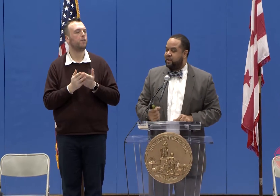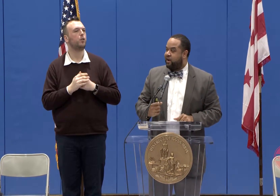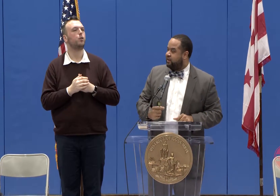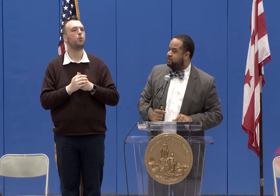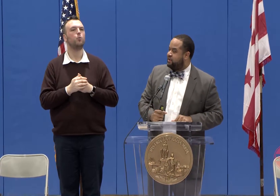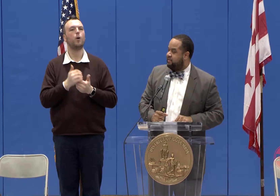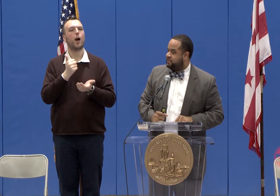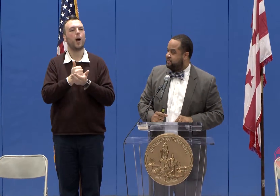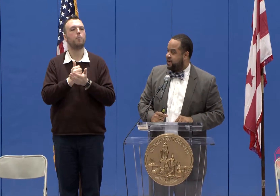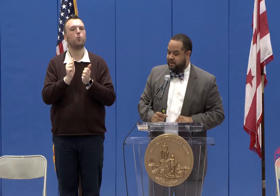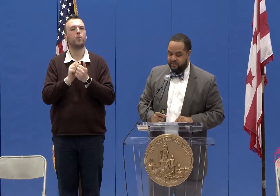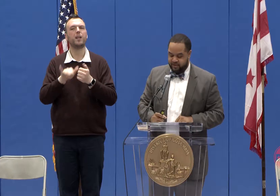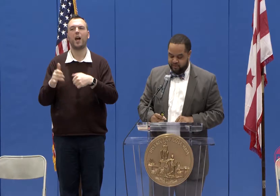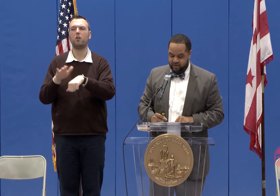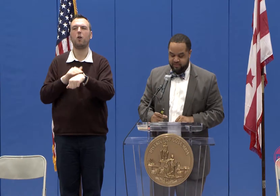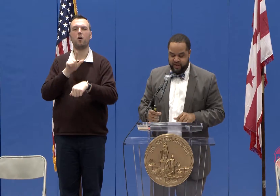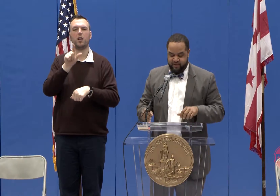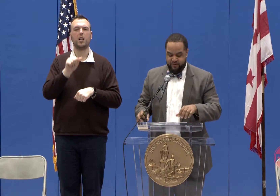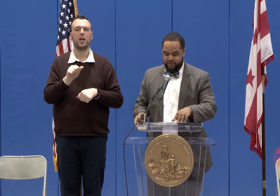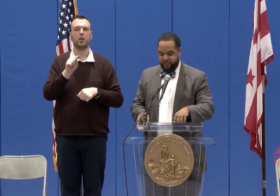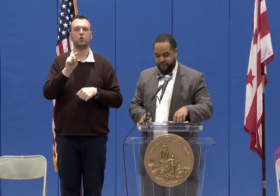GOING TO CALL LaToya FOSTER BACK UP TO THE PODIUM.